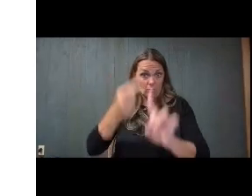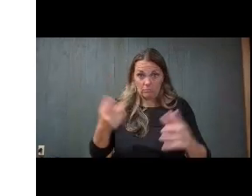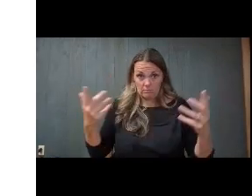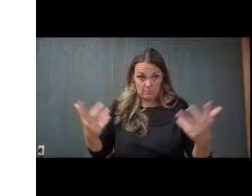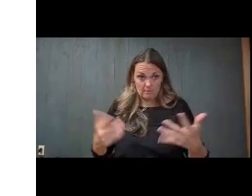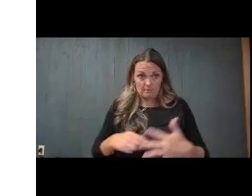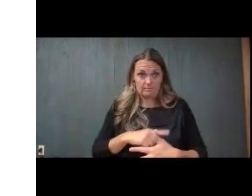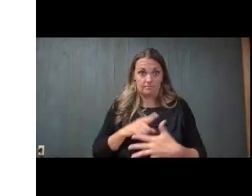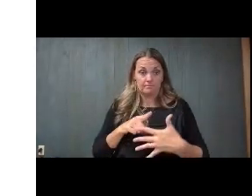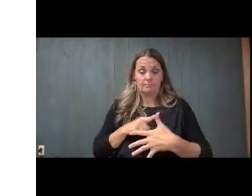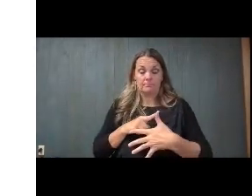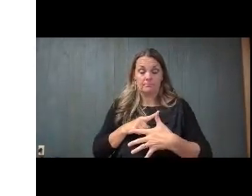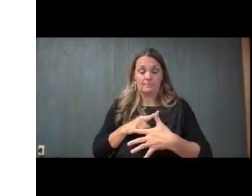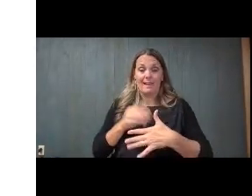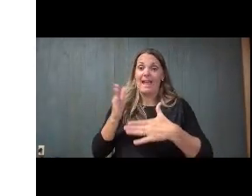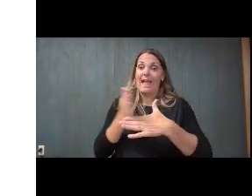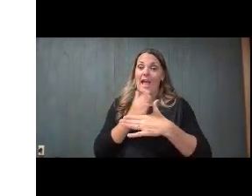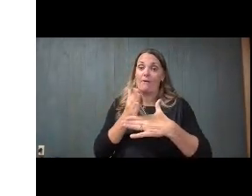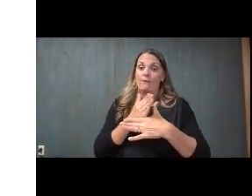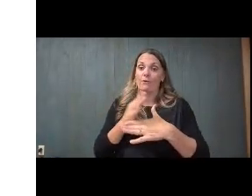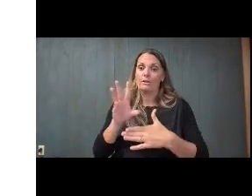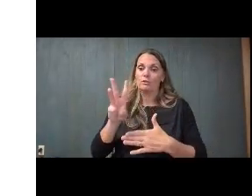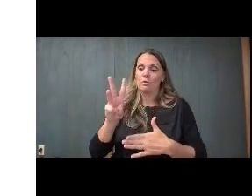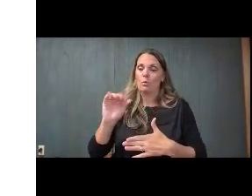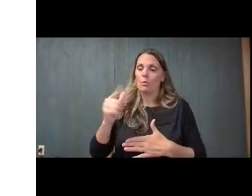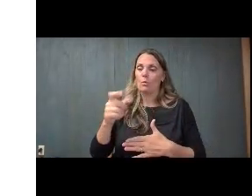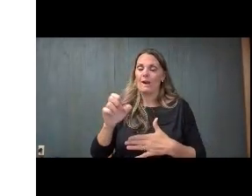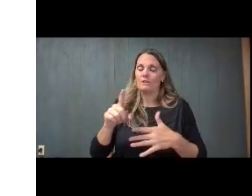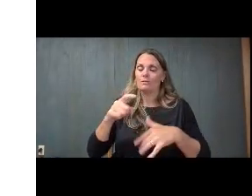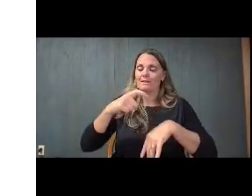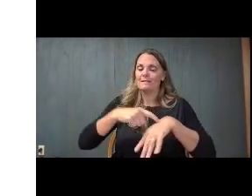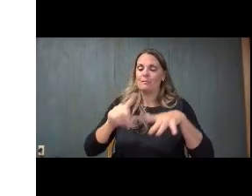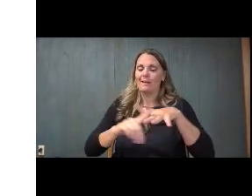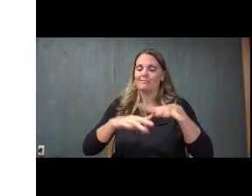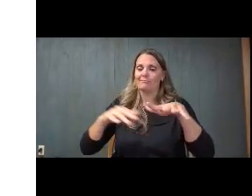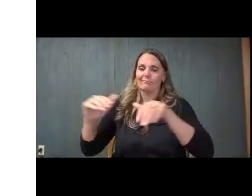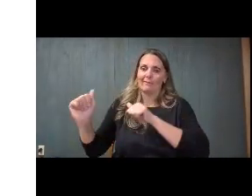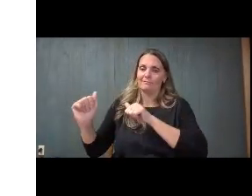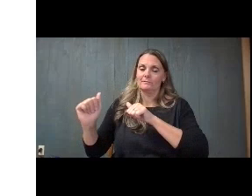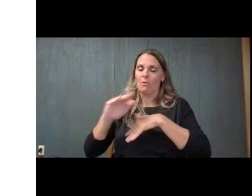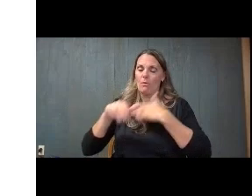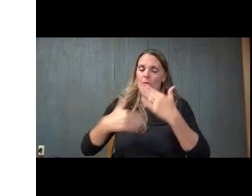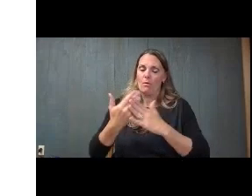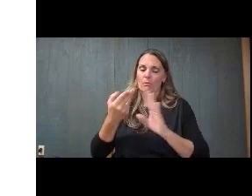What was the average wage at time of exit for all participants served by the CFP?